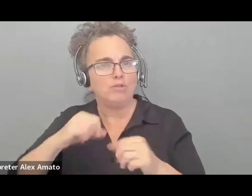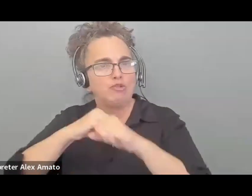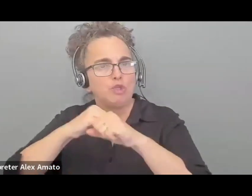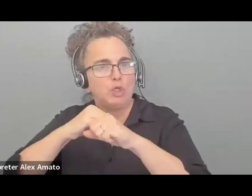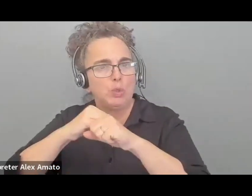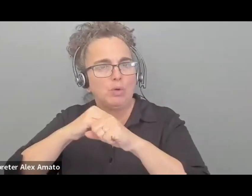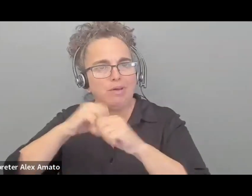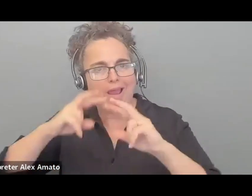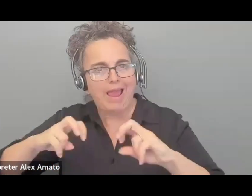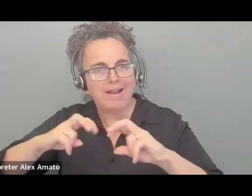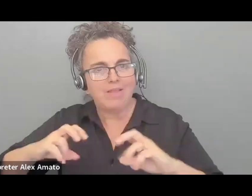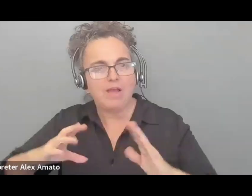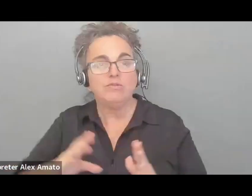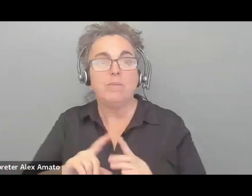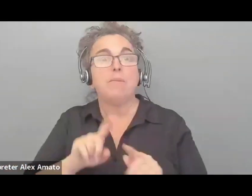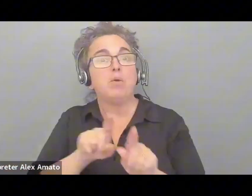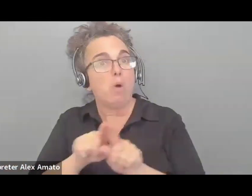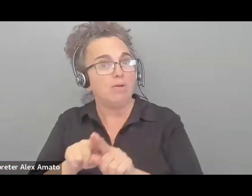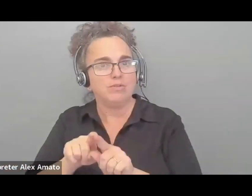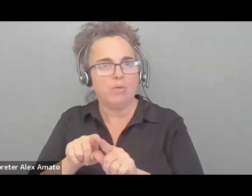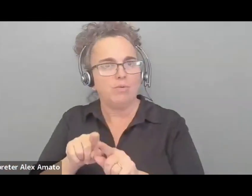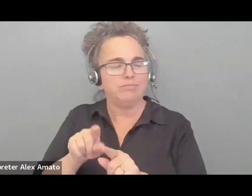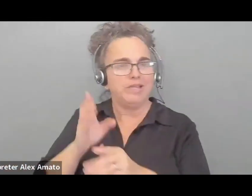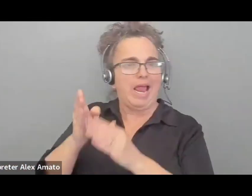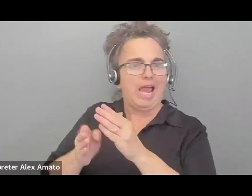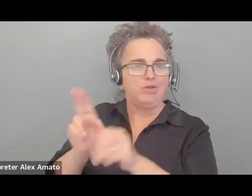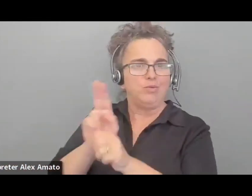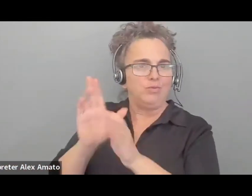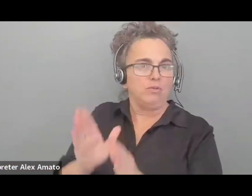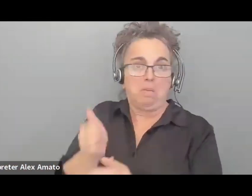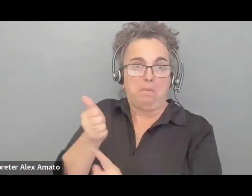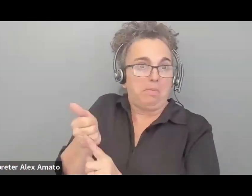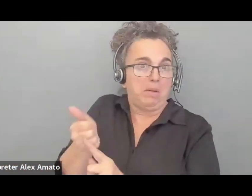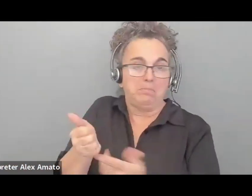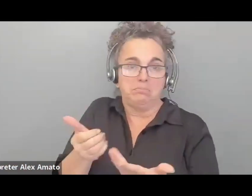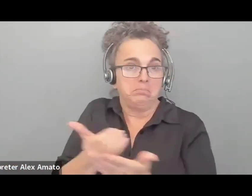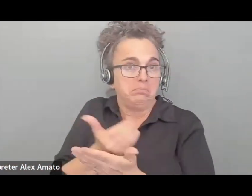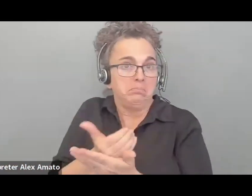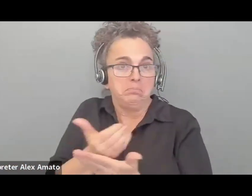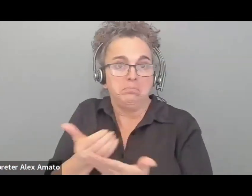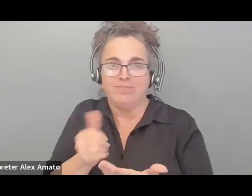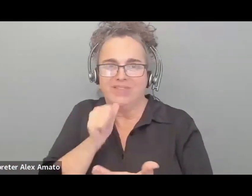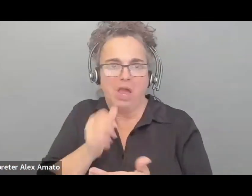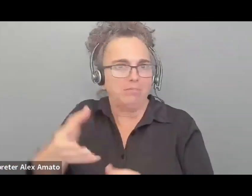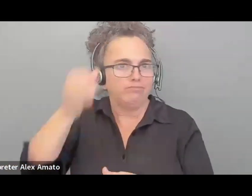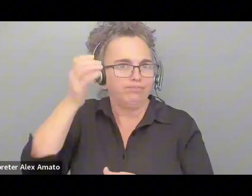someone who's non-technical, someone who's new to technology or isn't usually using technology -